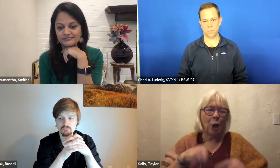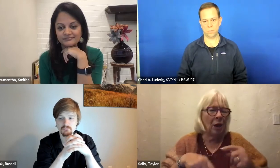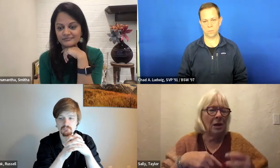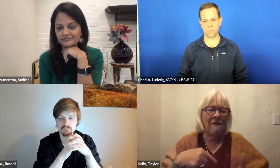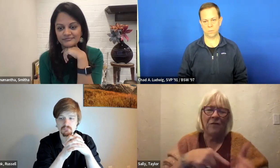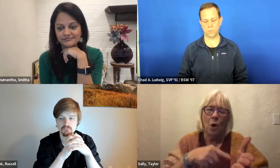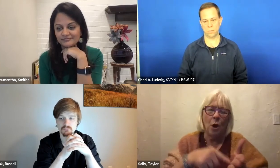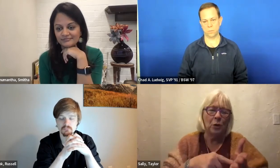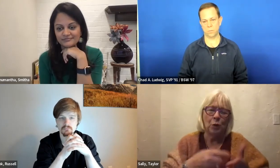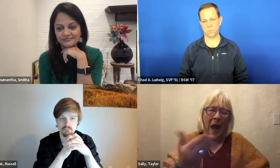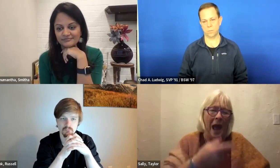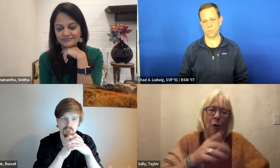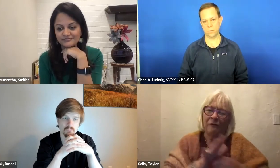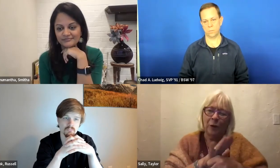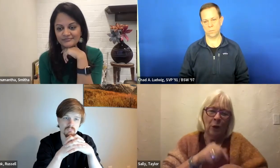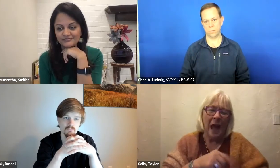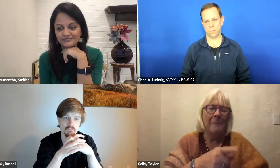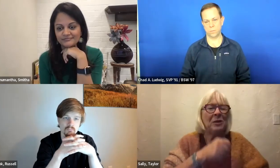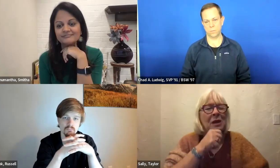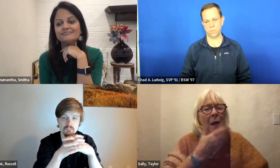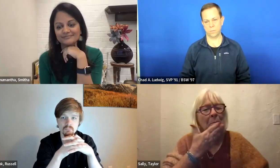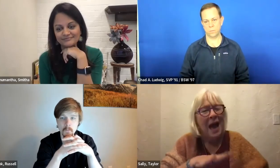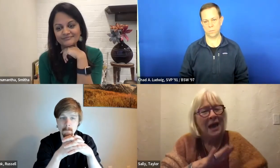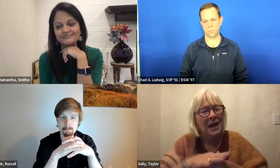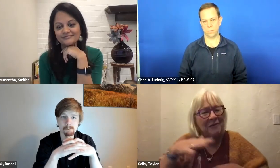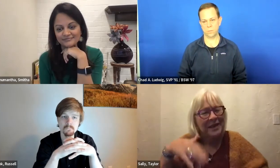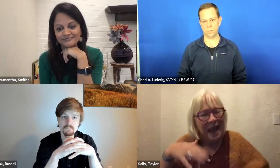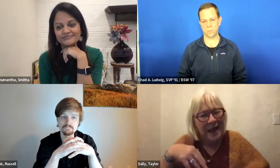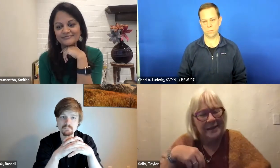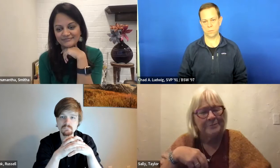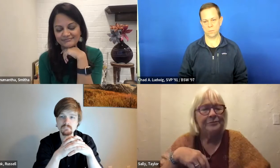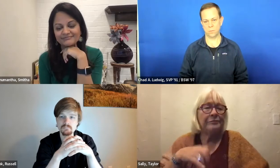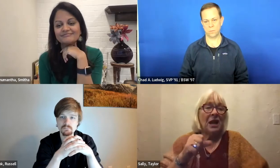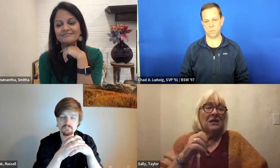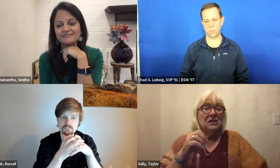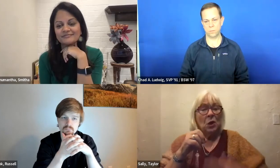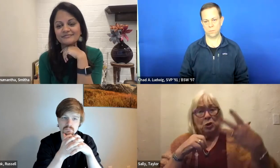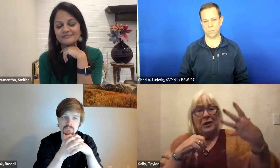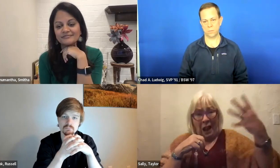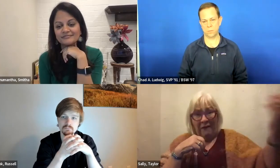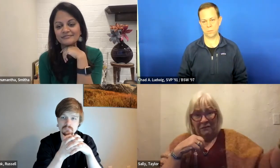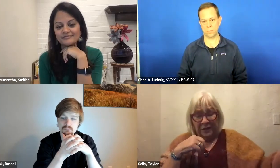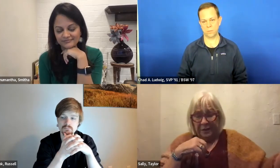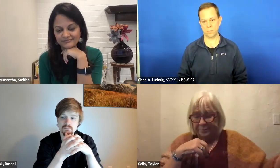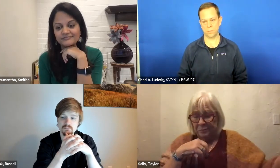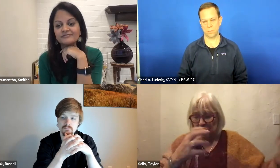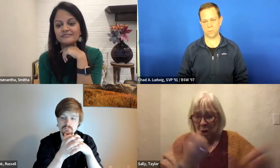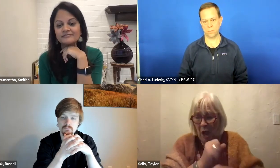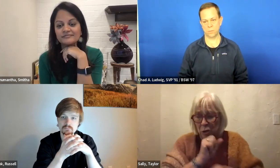but unfortunately, we couldn't afford to hire her full-time. You know, we were relatively disappointed,